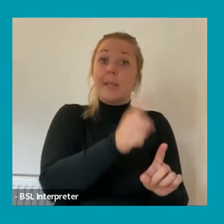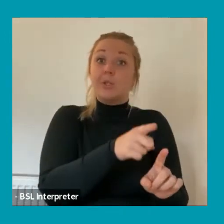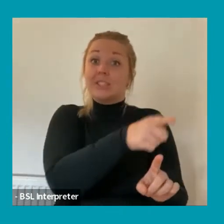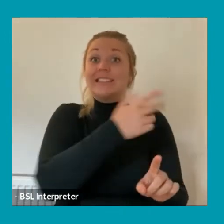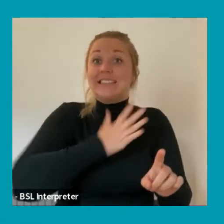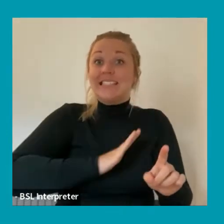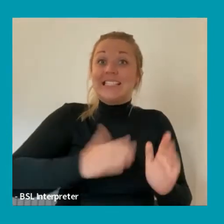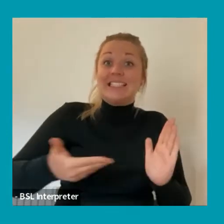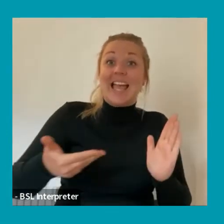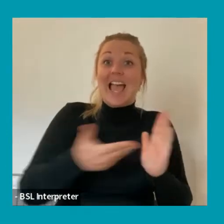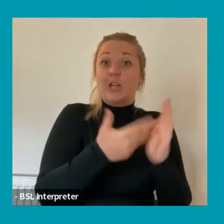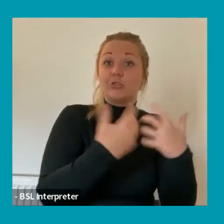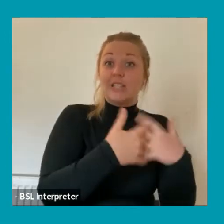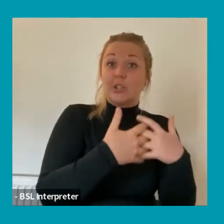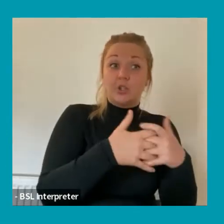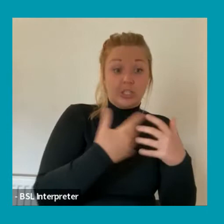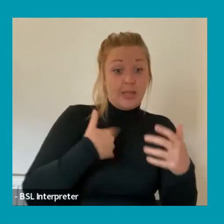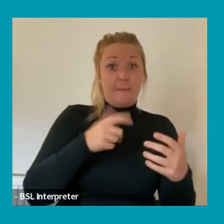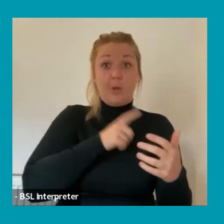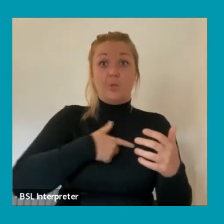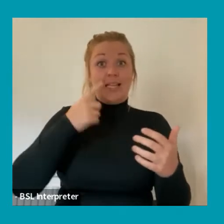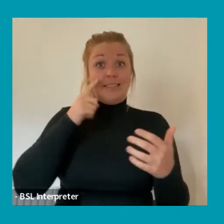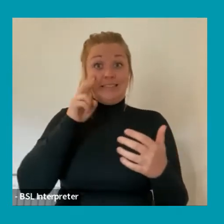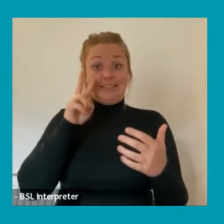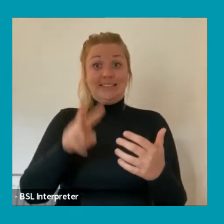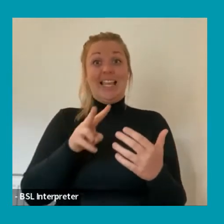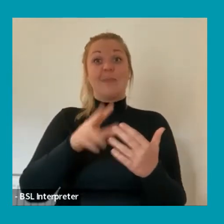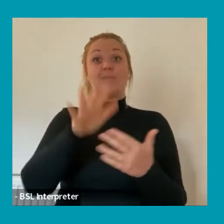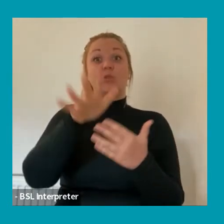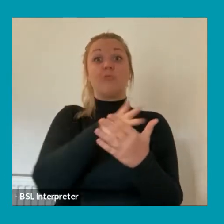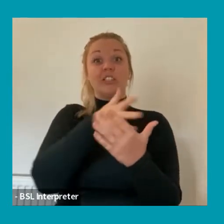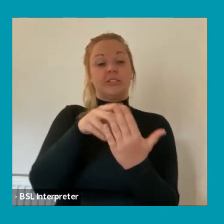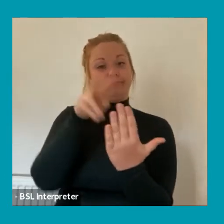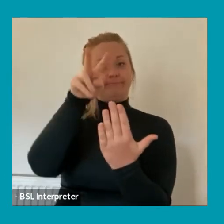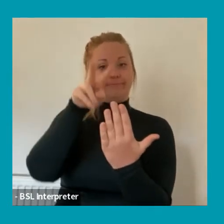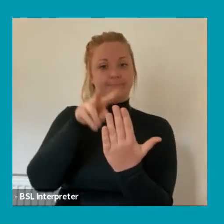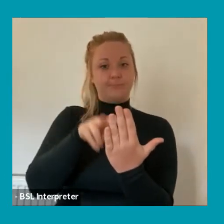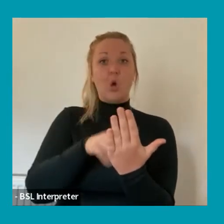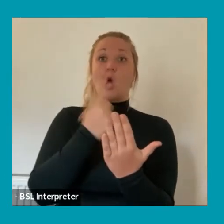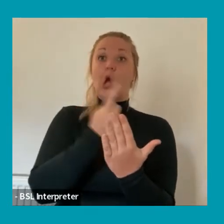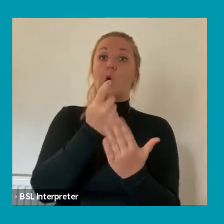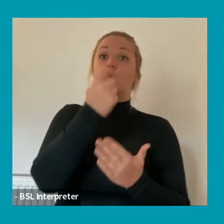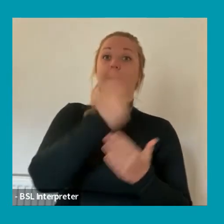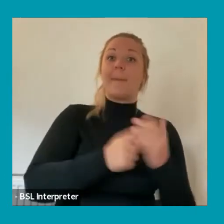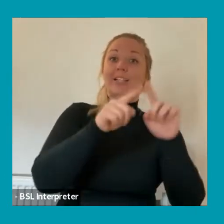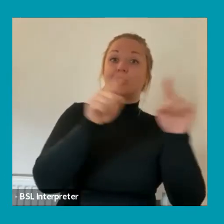ordering and purchasing software licenses or screen readers or even those covers that go over the screens